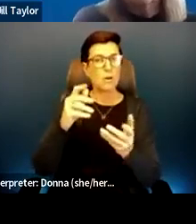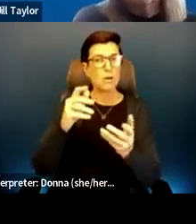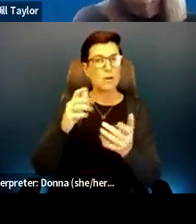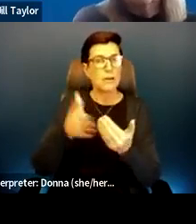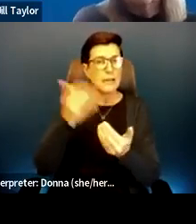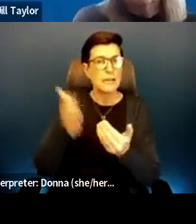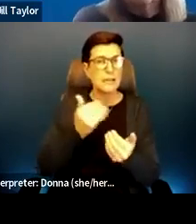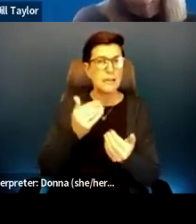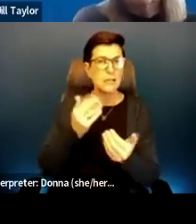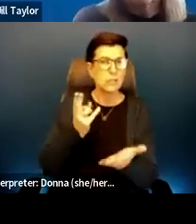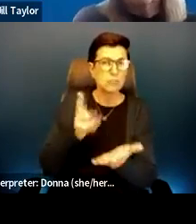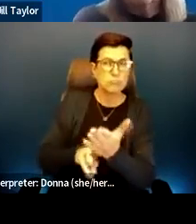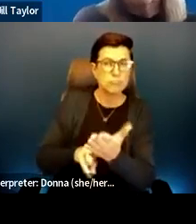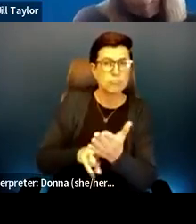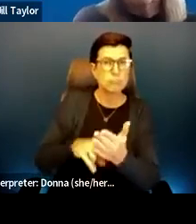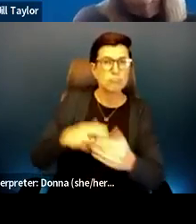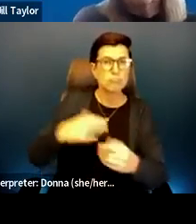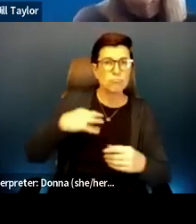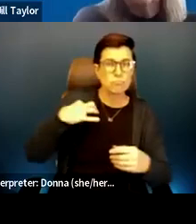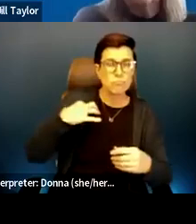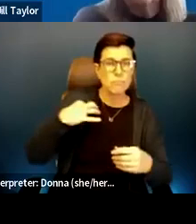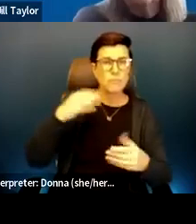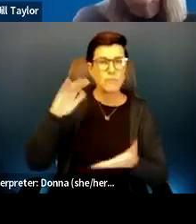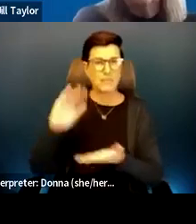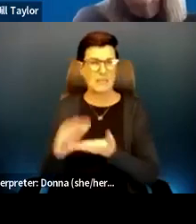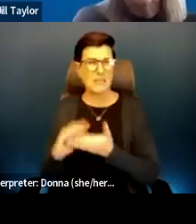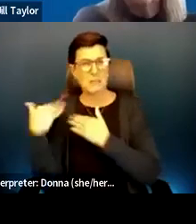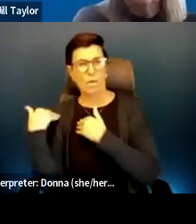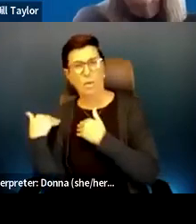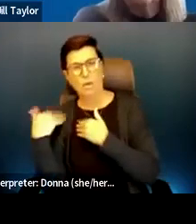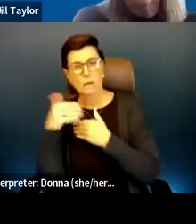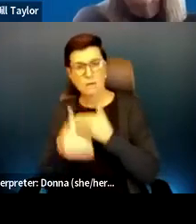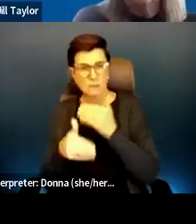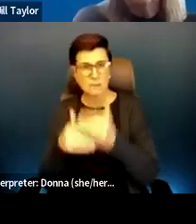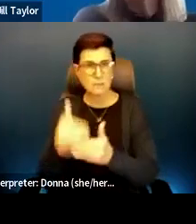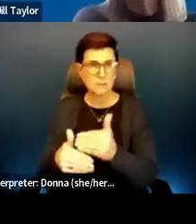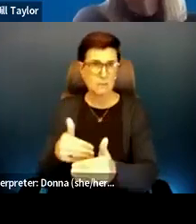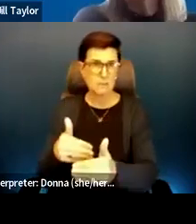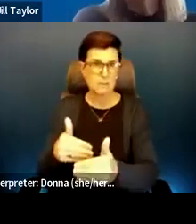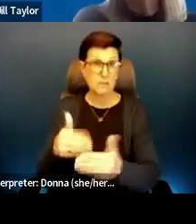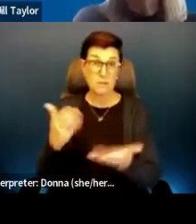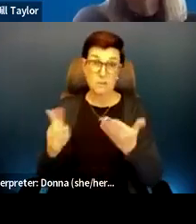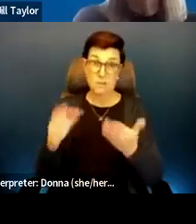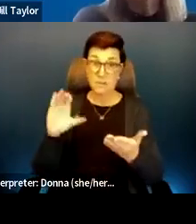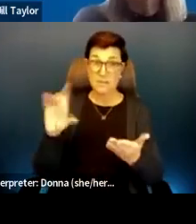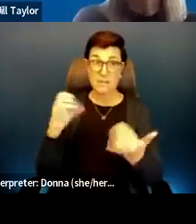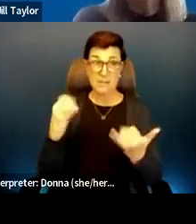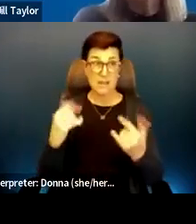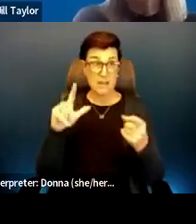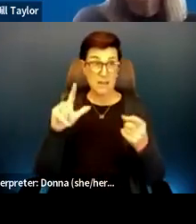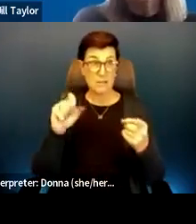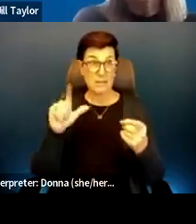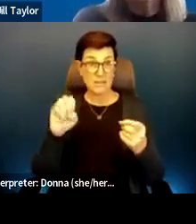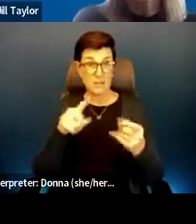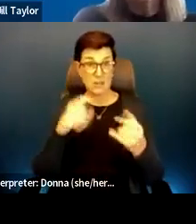for the states, and I think what Leslie is doing is maybe starting to lead the way for that by creating paths,